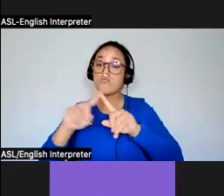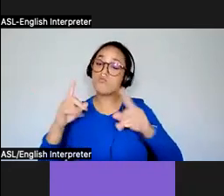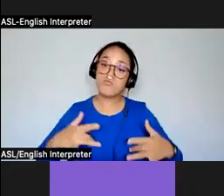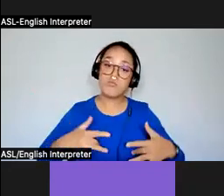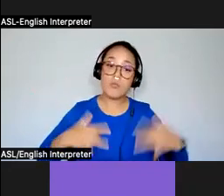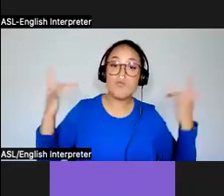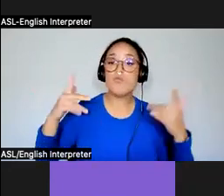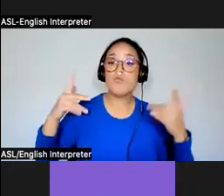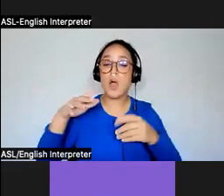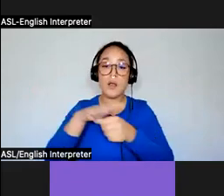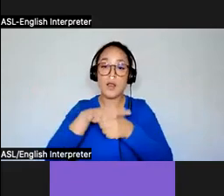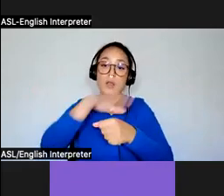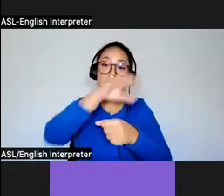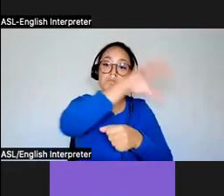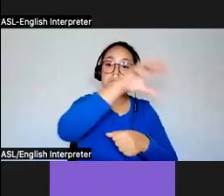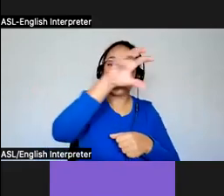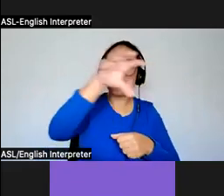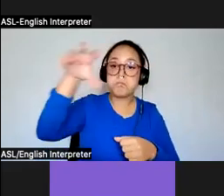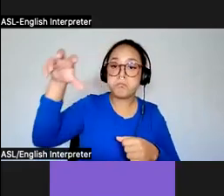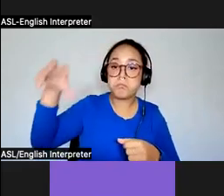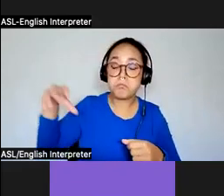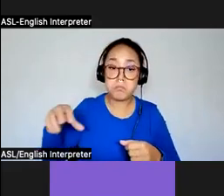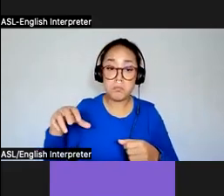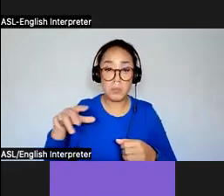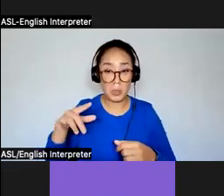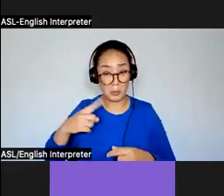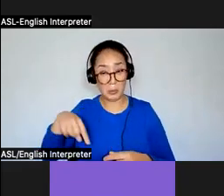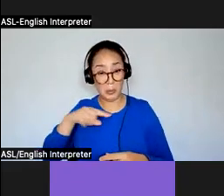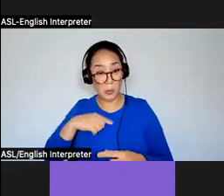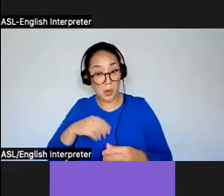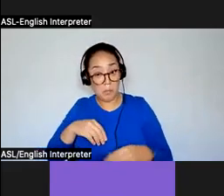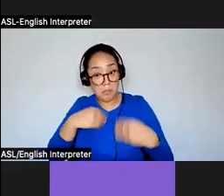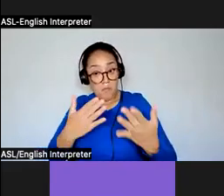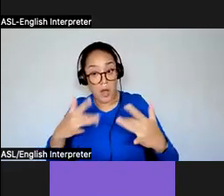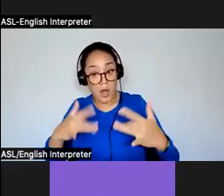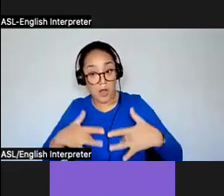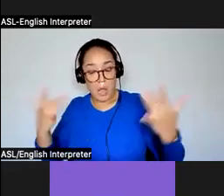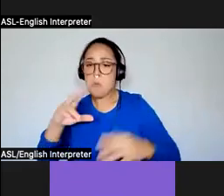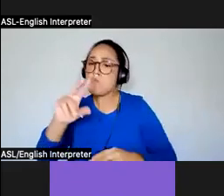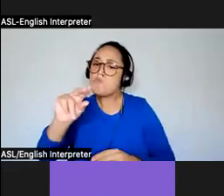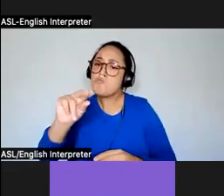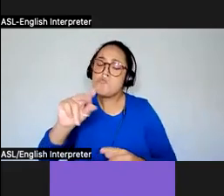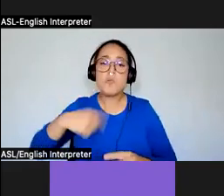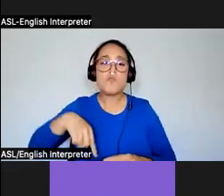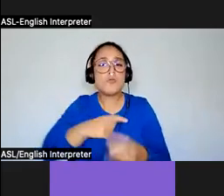you the artists or arts organization or bringing them We're just there to support.